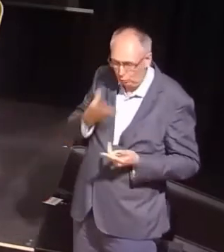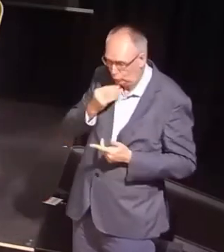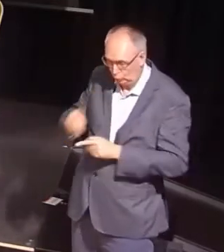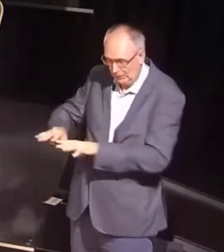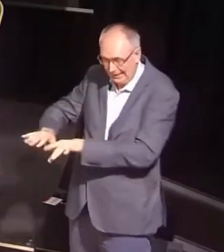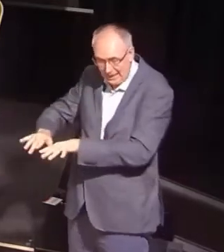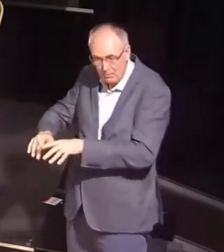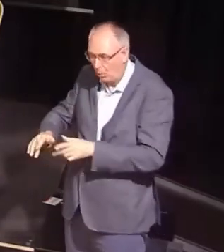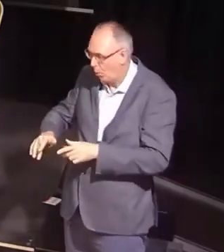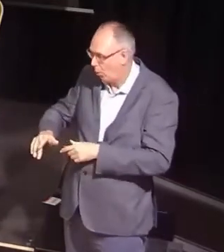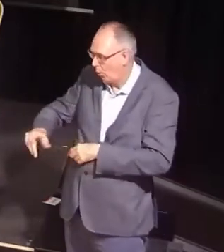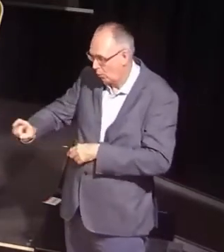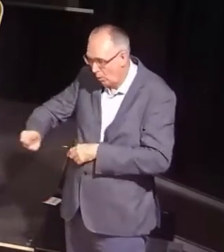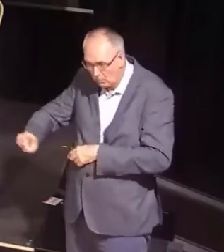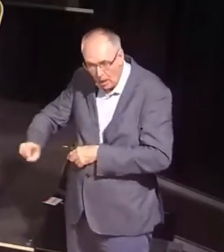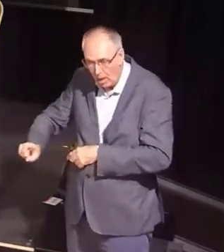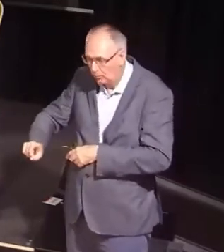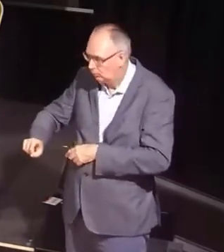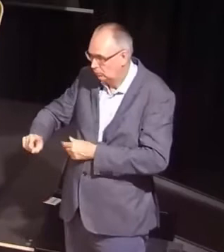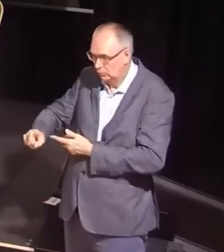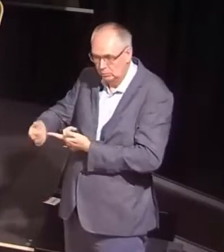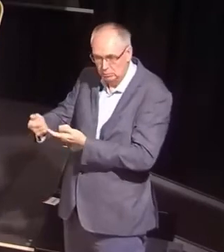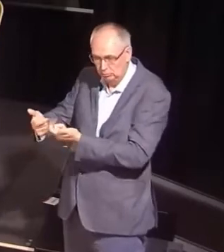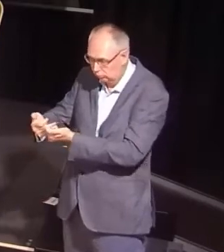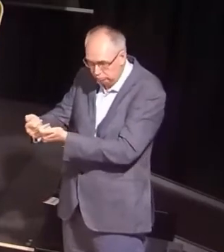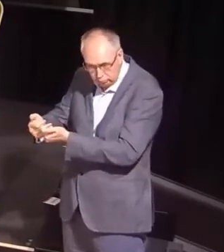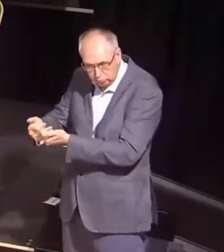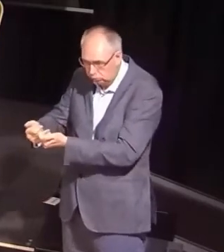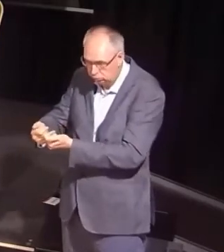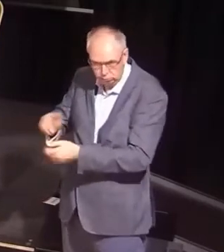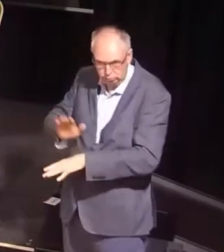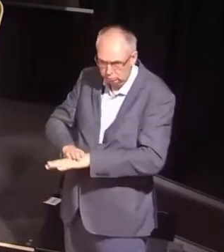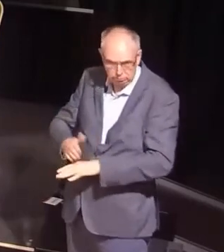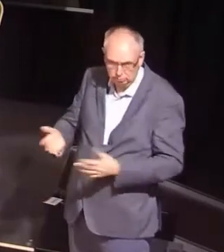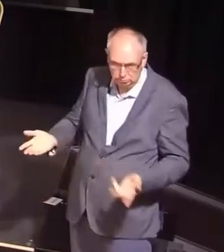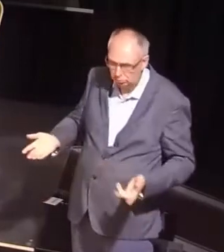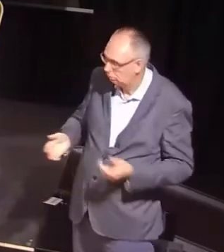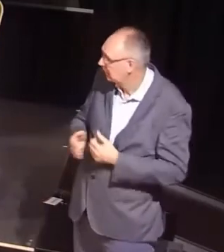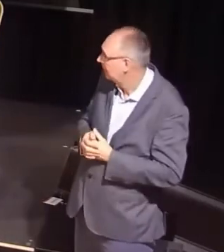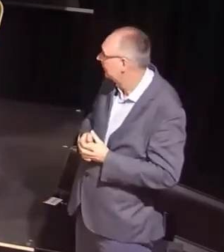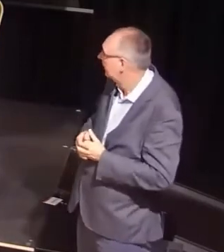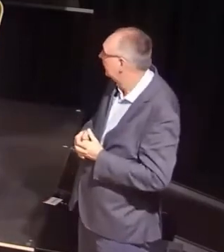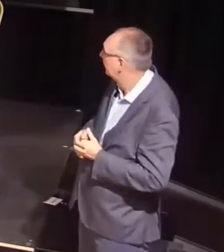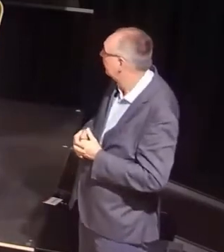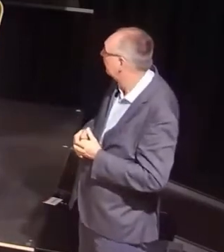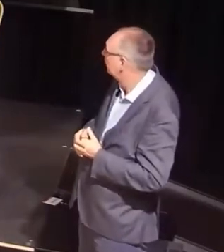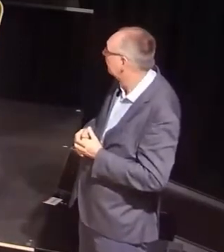or they're using the controller, it doesn't matter. "Design and Adaption Together."